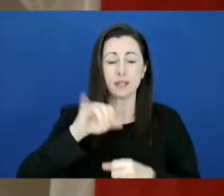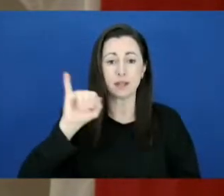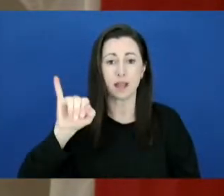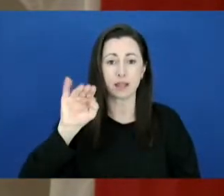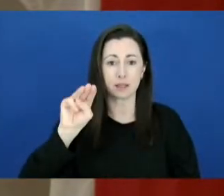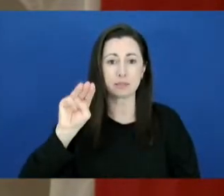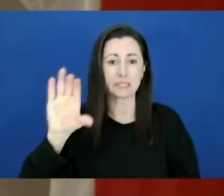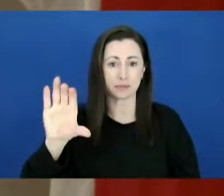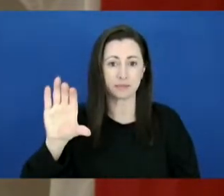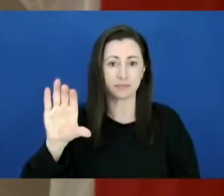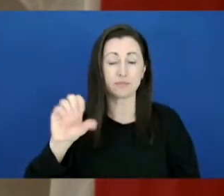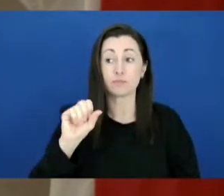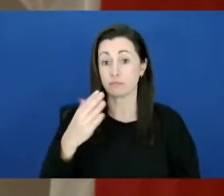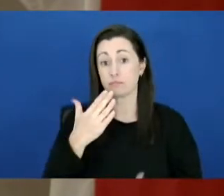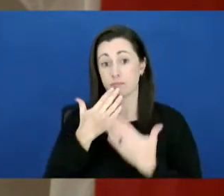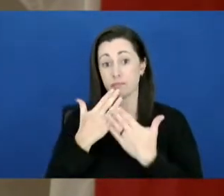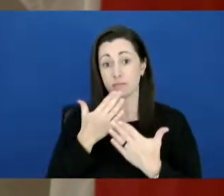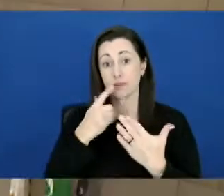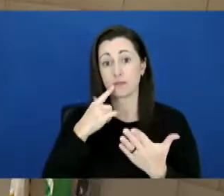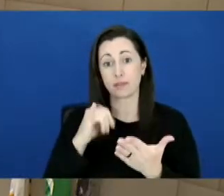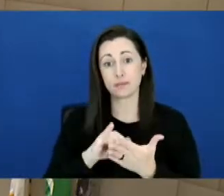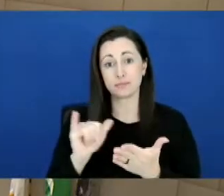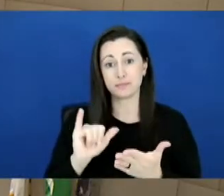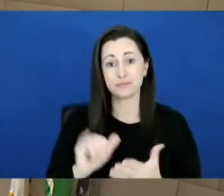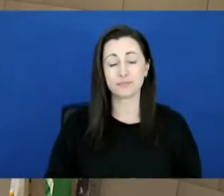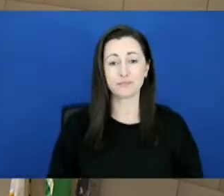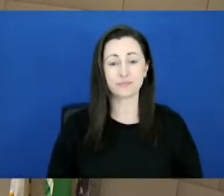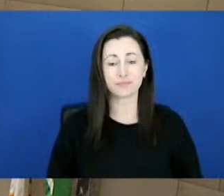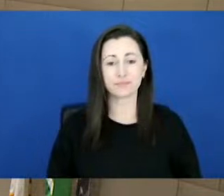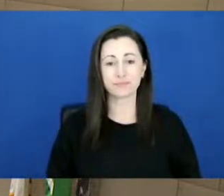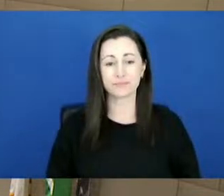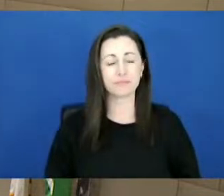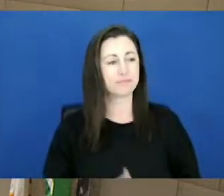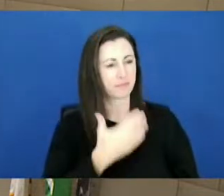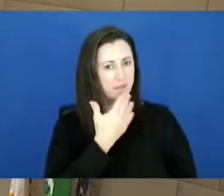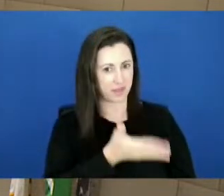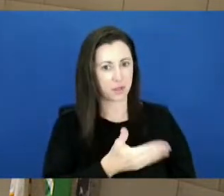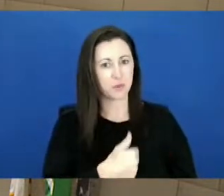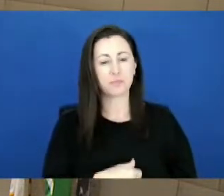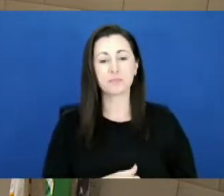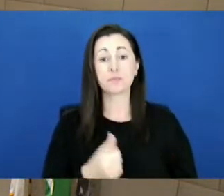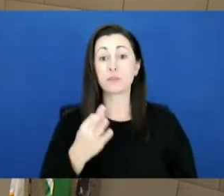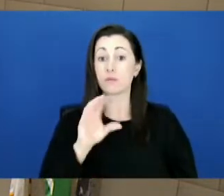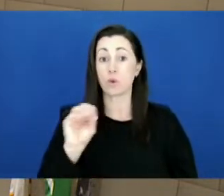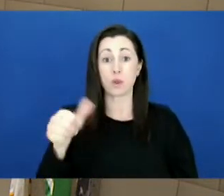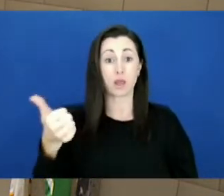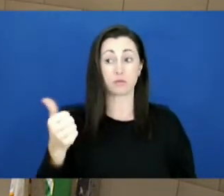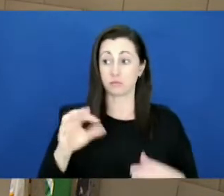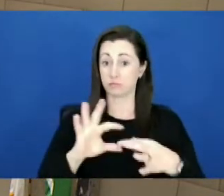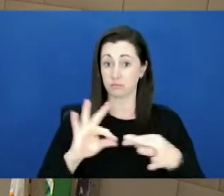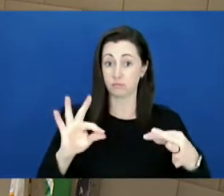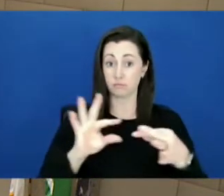COUNTRIES REPRESENTED HERE IN NORTH CAROLINA, WITHIN THE IMC,